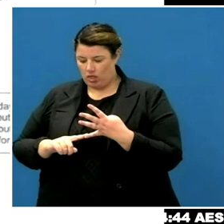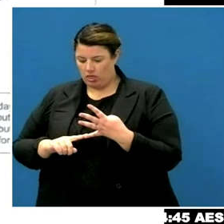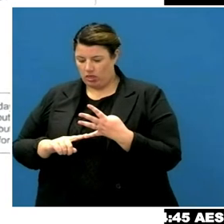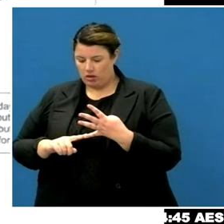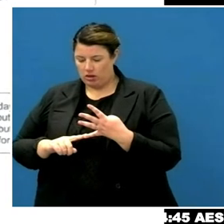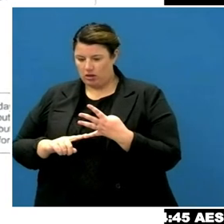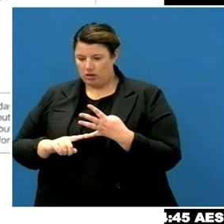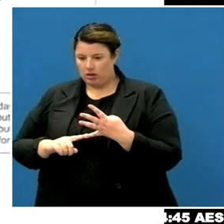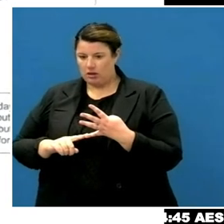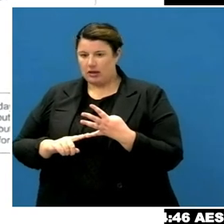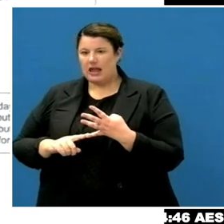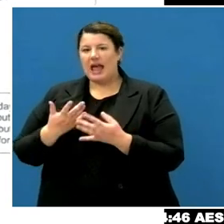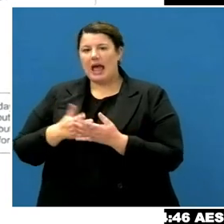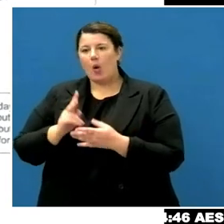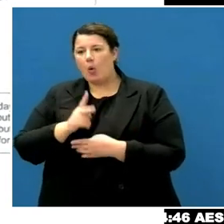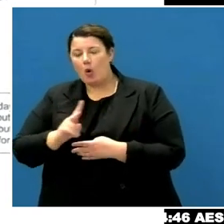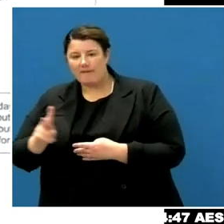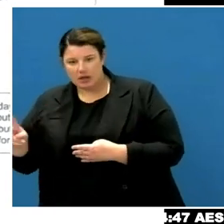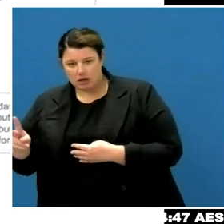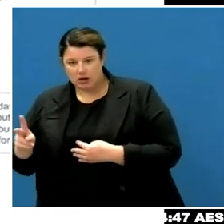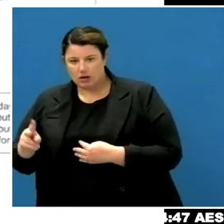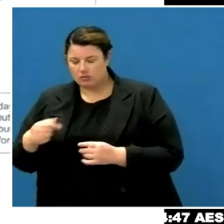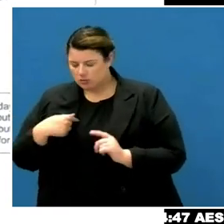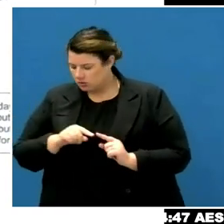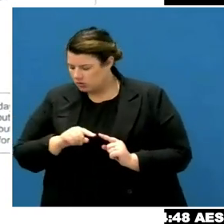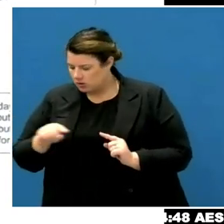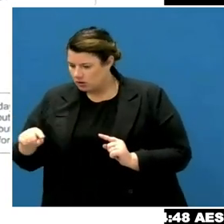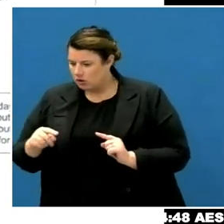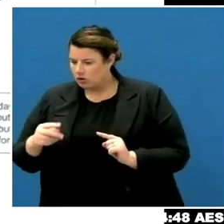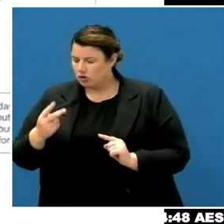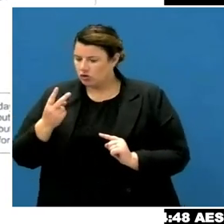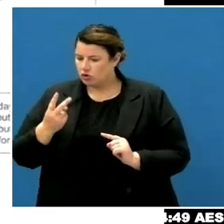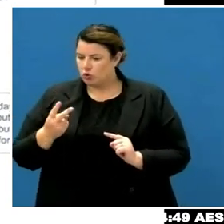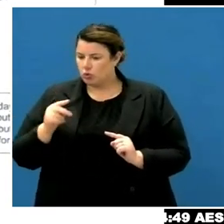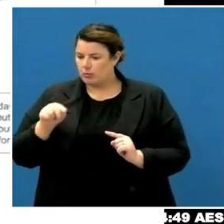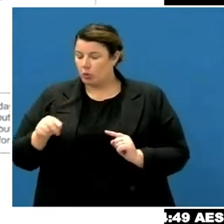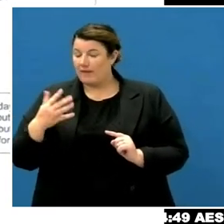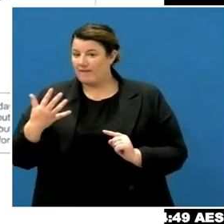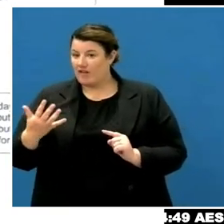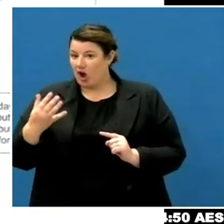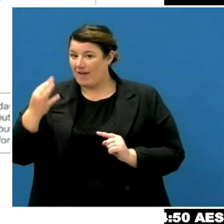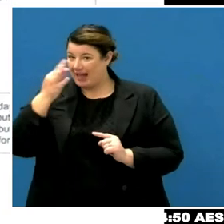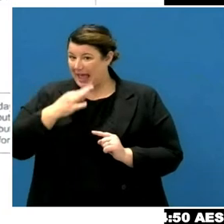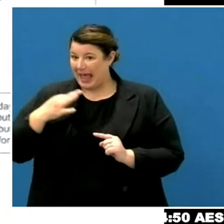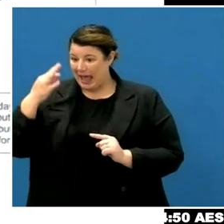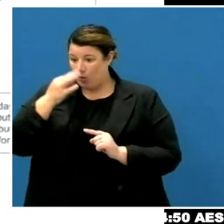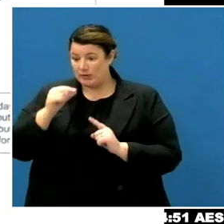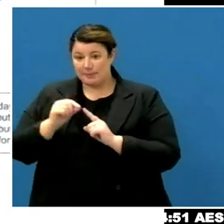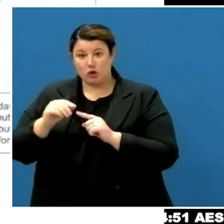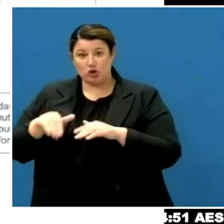"Frequency requested, two and a half hours per day, this is for core supports in respect